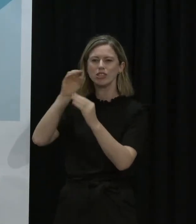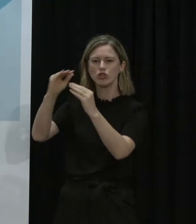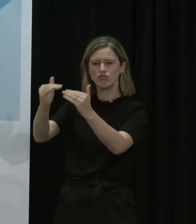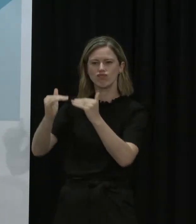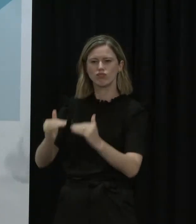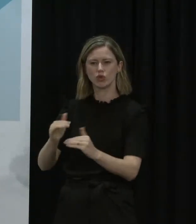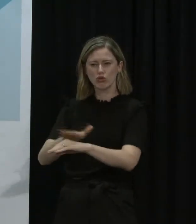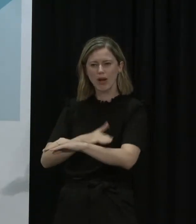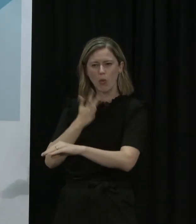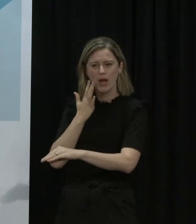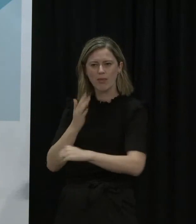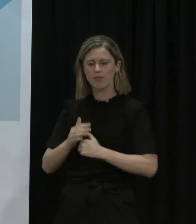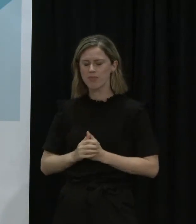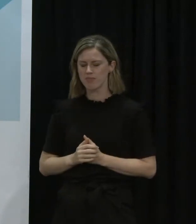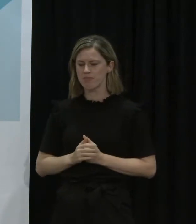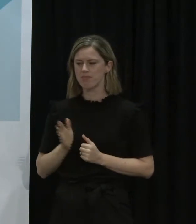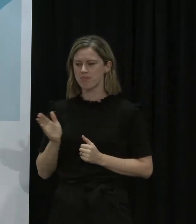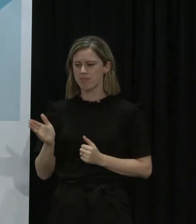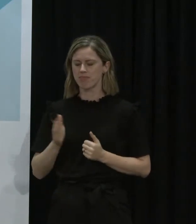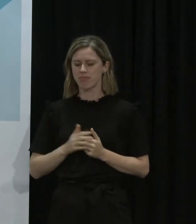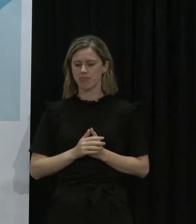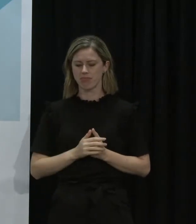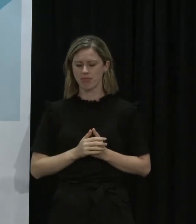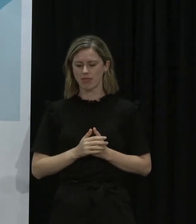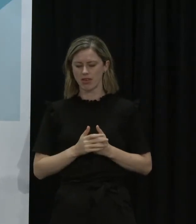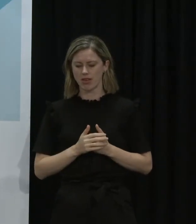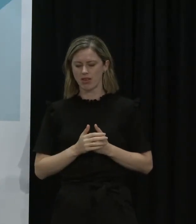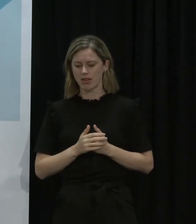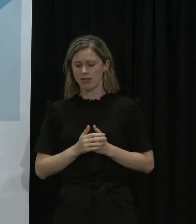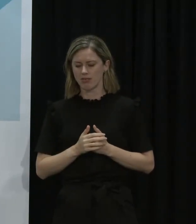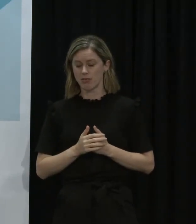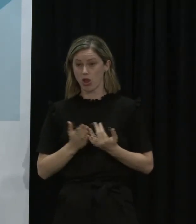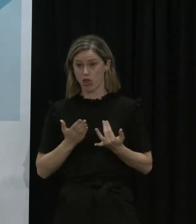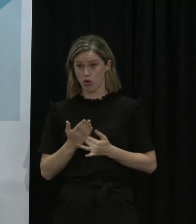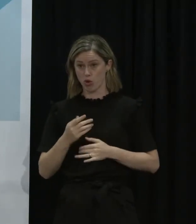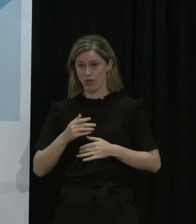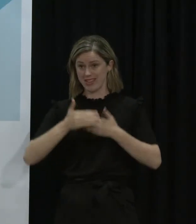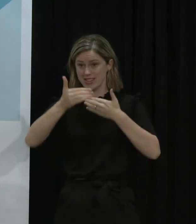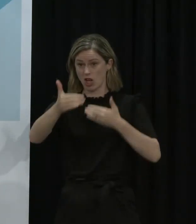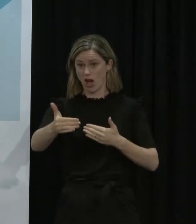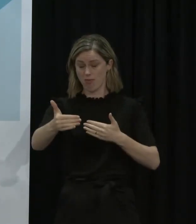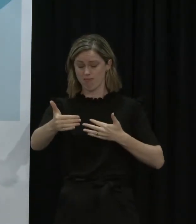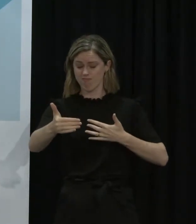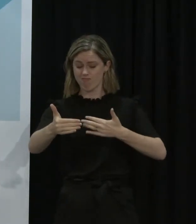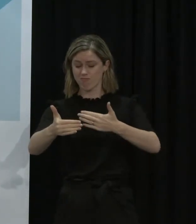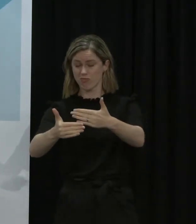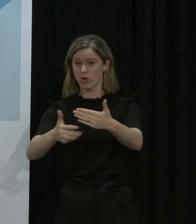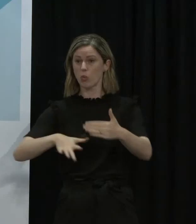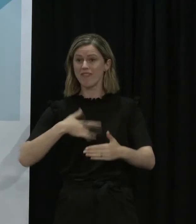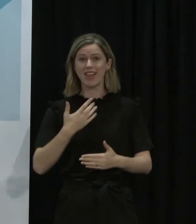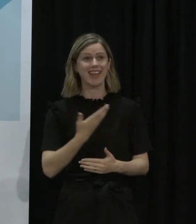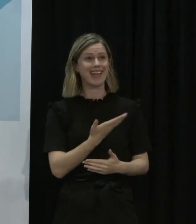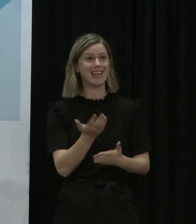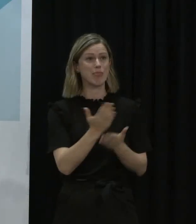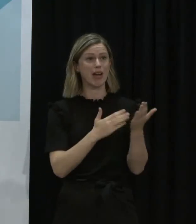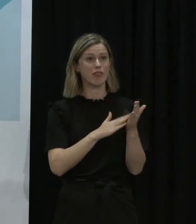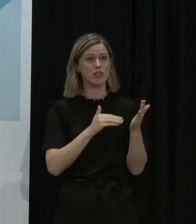the questions around when the country could go into... I was hoping you could give us some details. Into yes. Obviously we